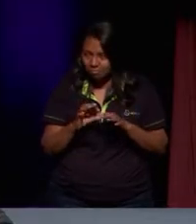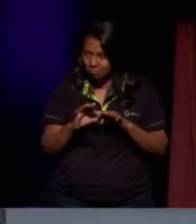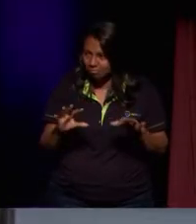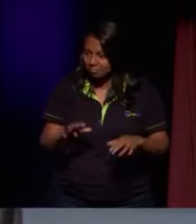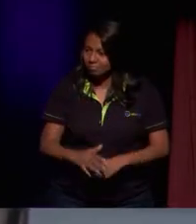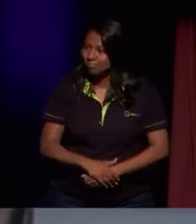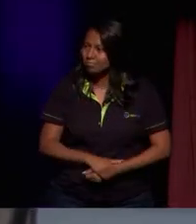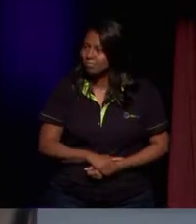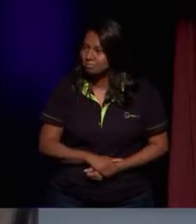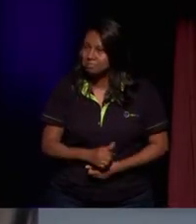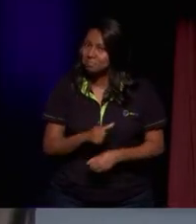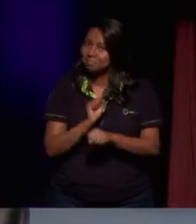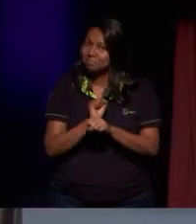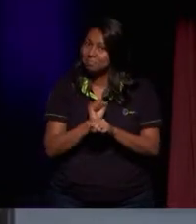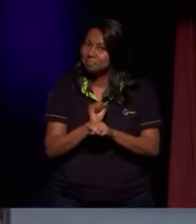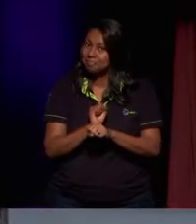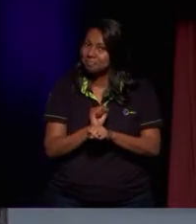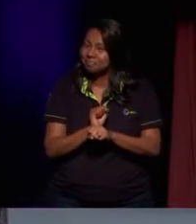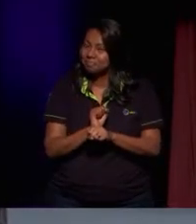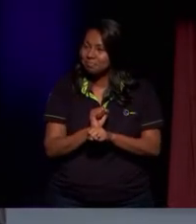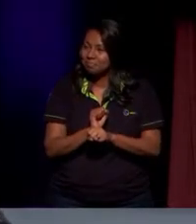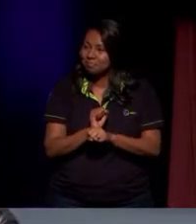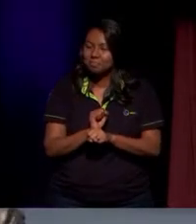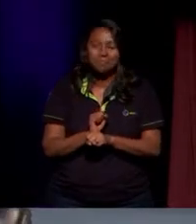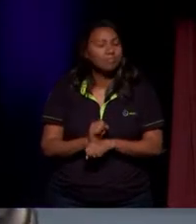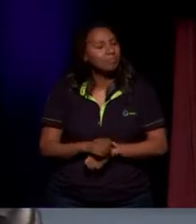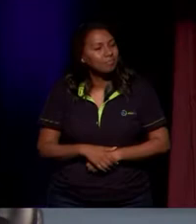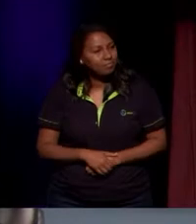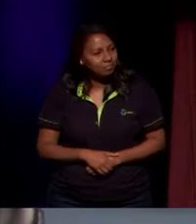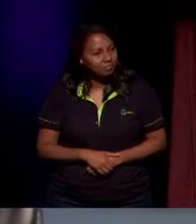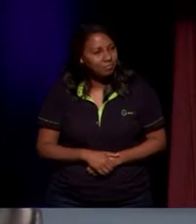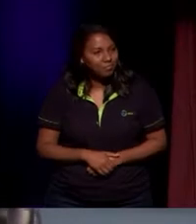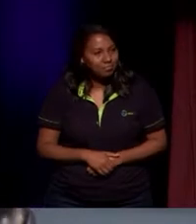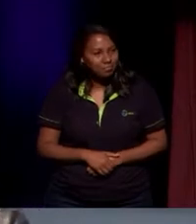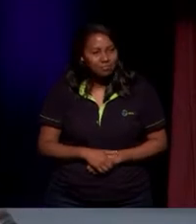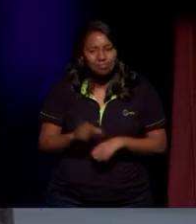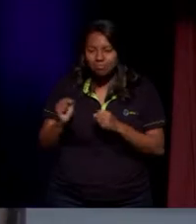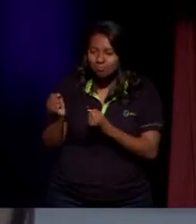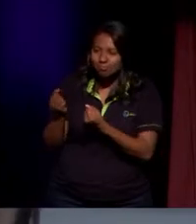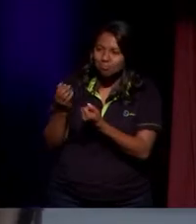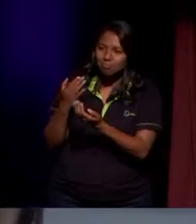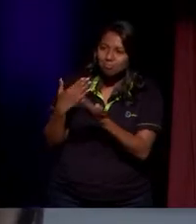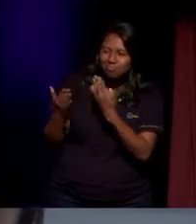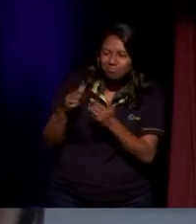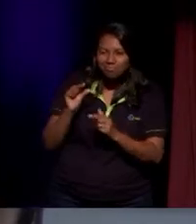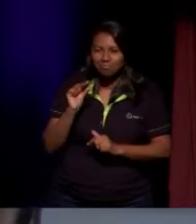I'm here waiting for the questions. As I wait for the questions, I think we could talk a little bit,